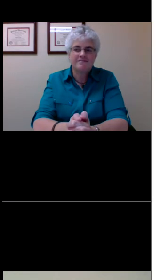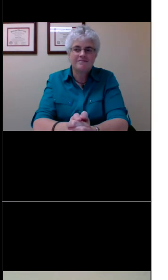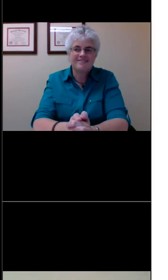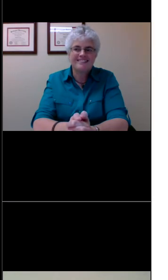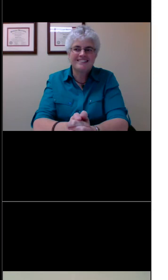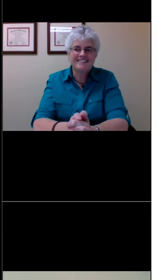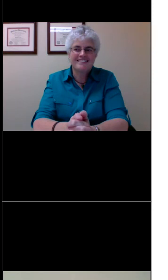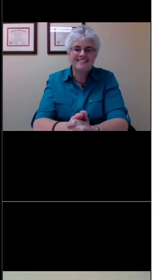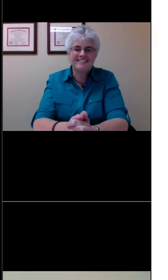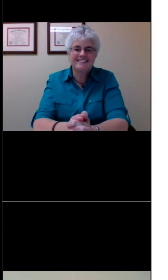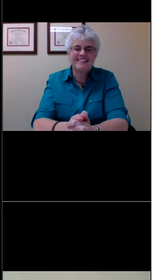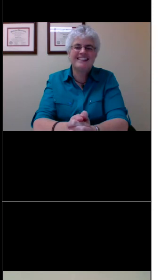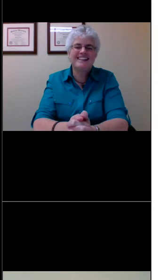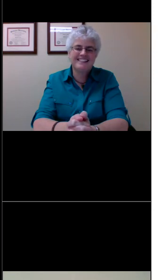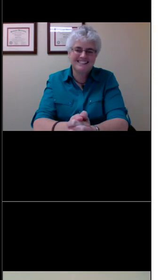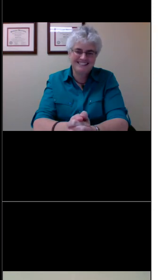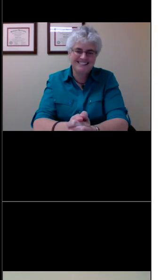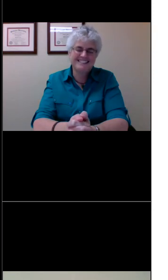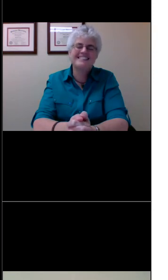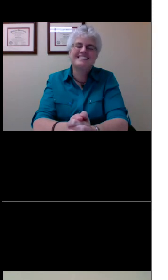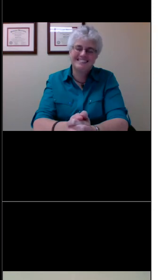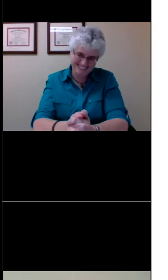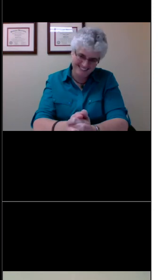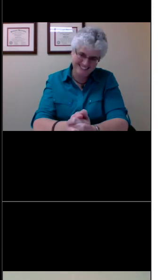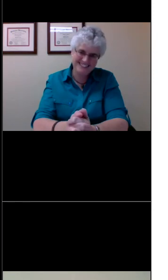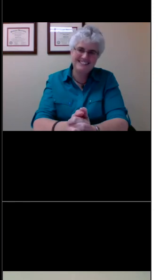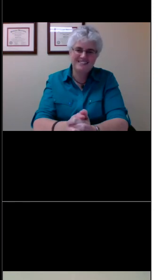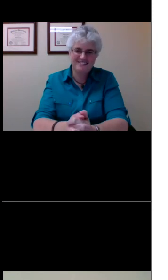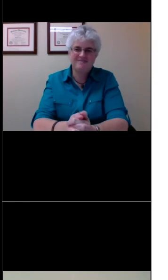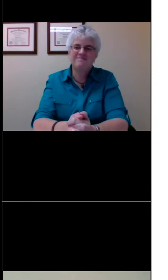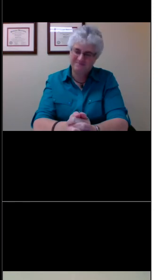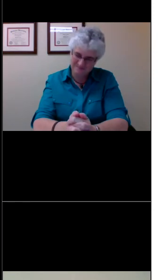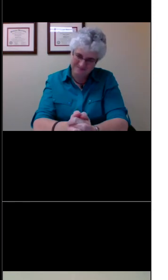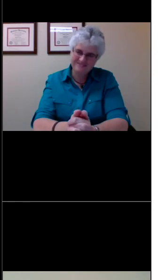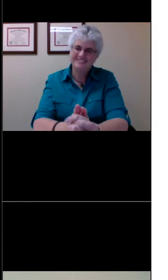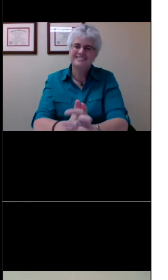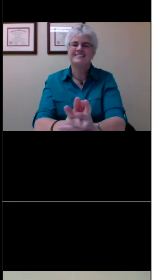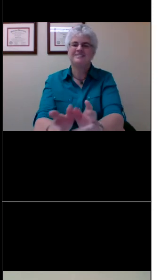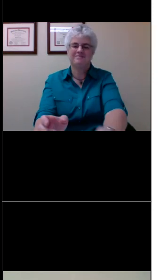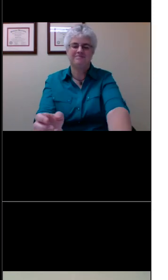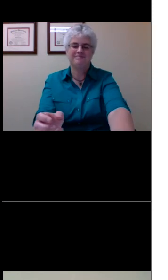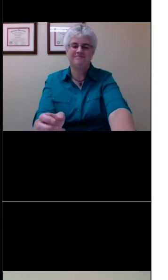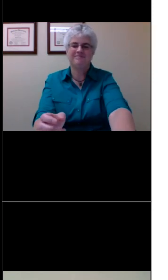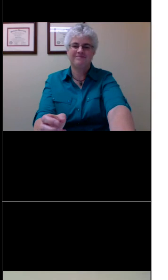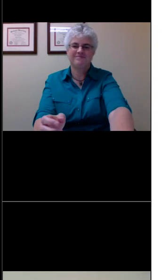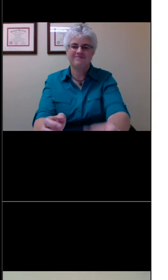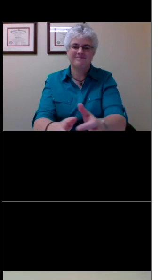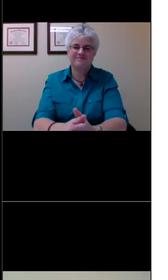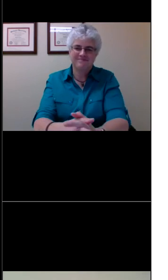half, Holly and Skye. And thank you to the translator and our live captioner. You